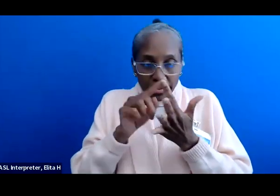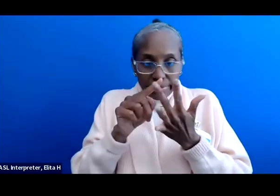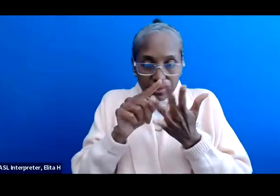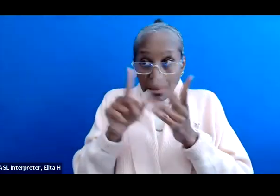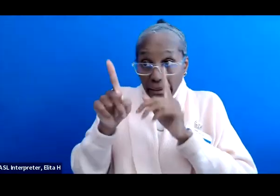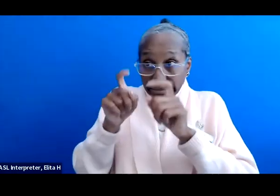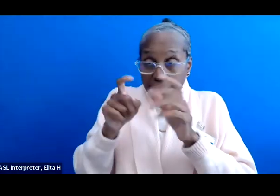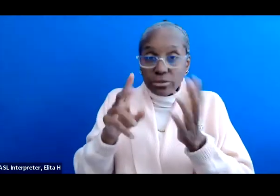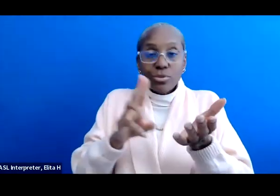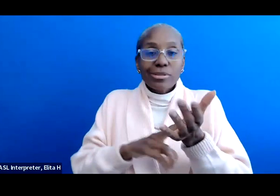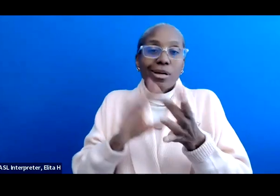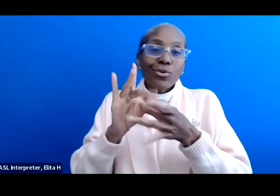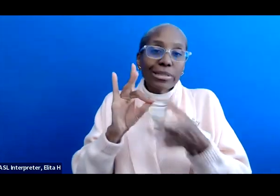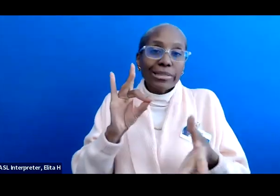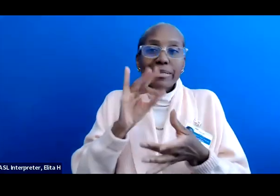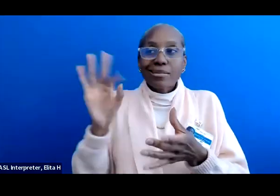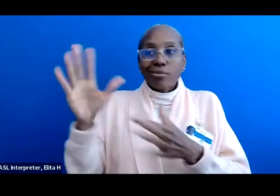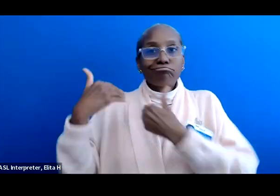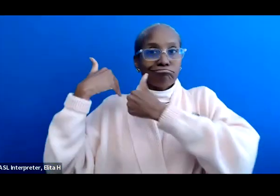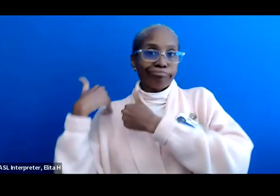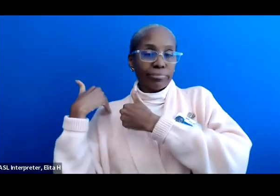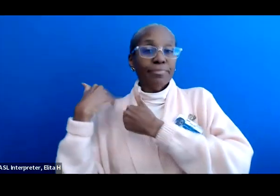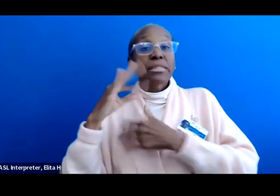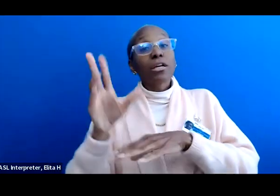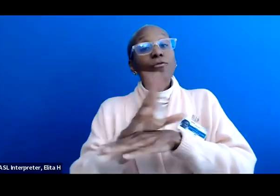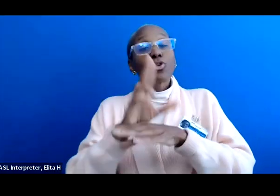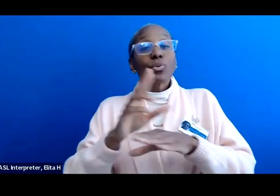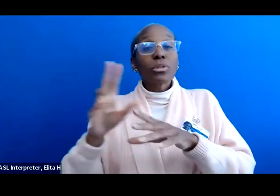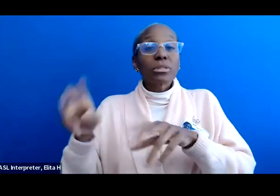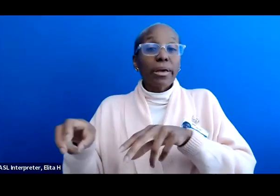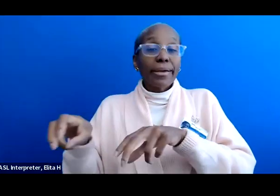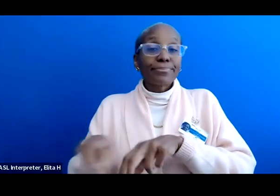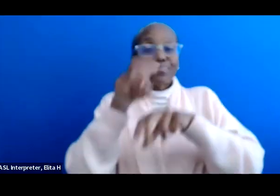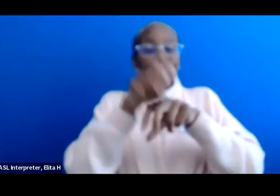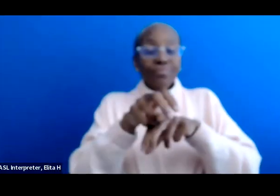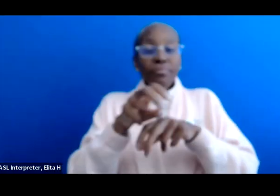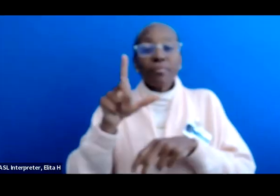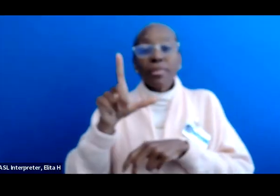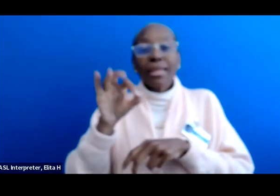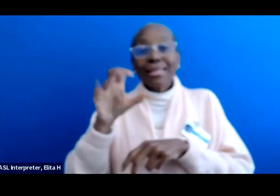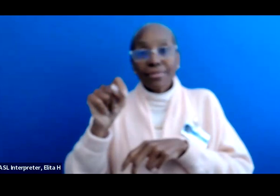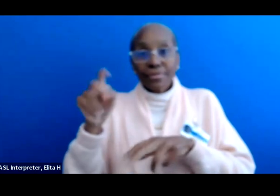if you can sign a release. If you have to use a lift to get into one of the tubs, and then how will